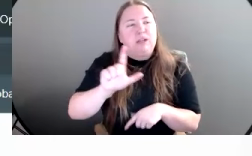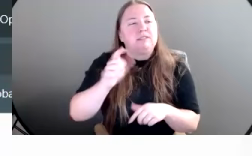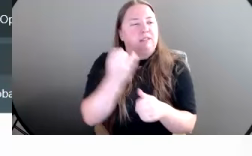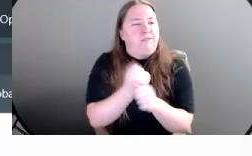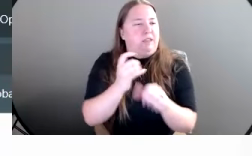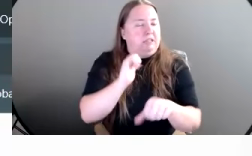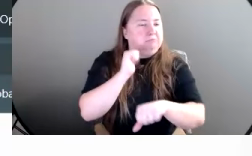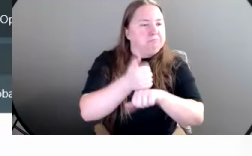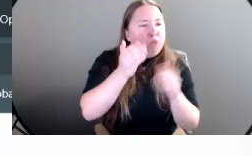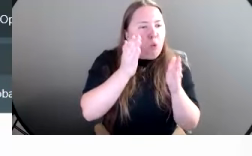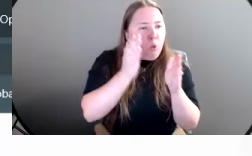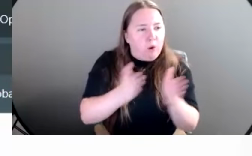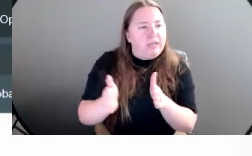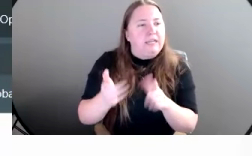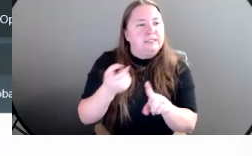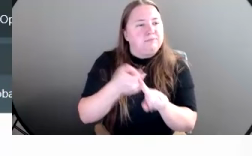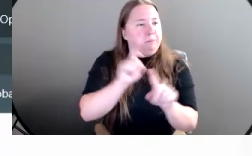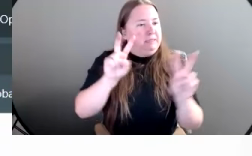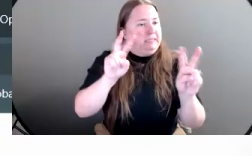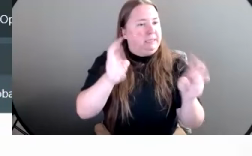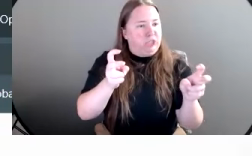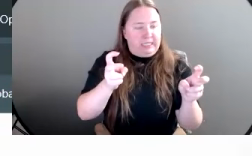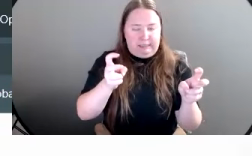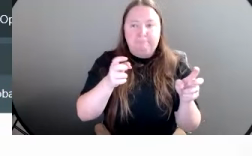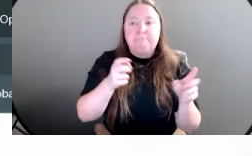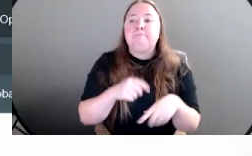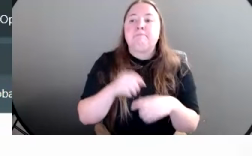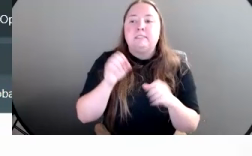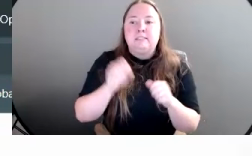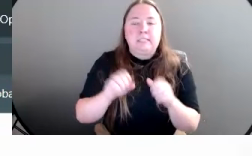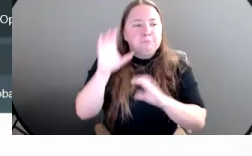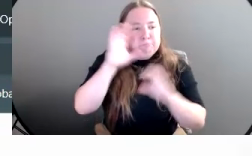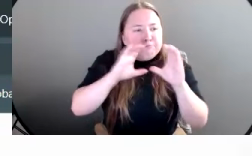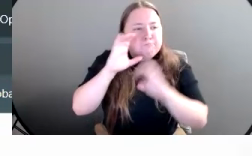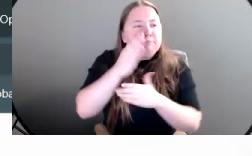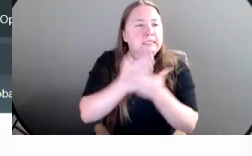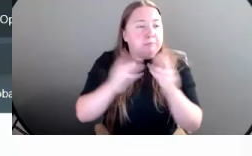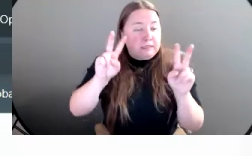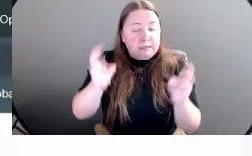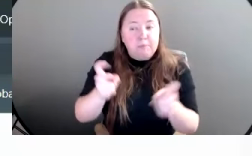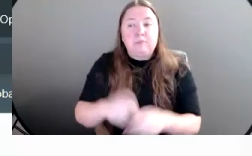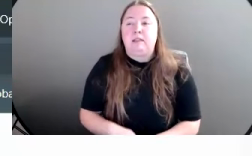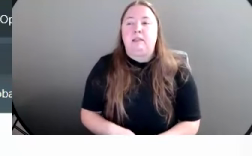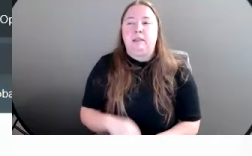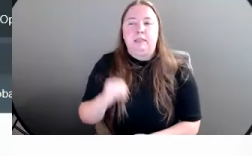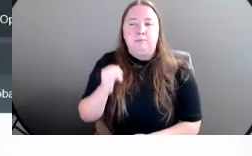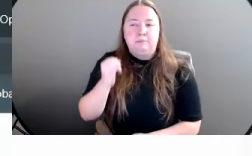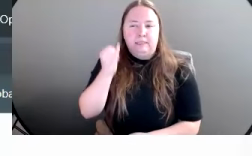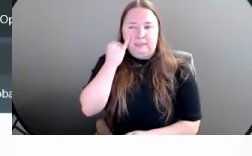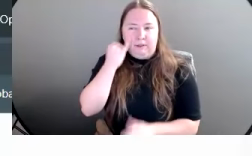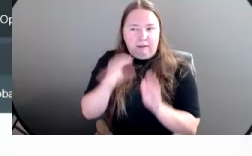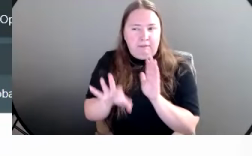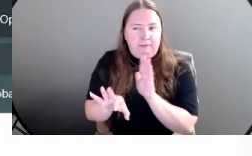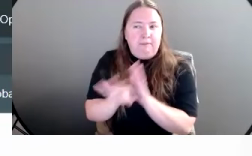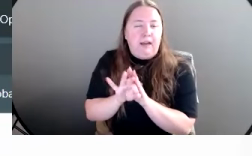And by subject again, and you can browse some of those. Let me see if I can get this right. So I'm going to go in to biology.